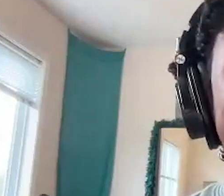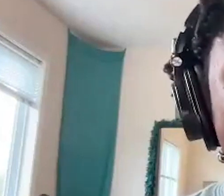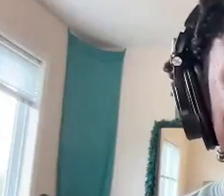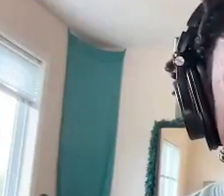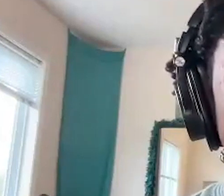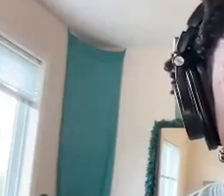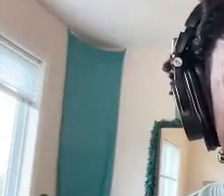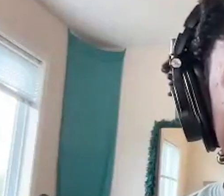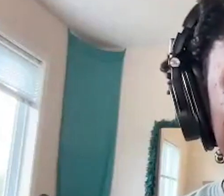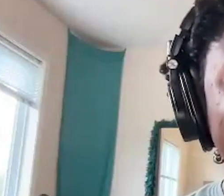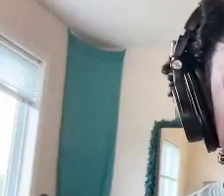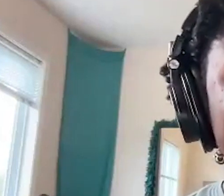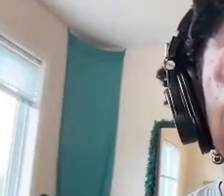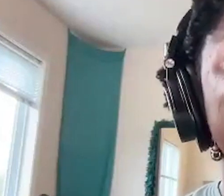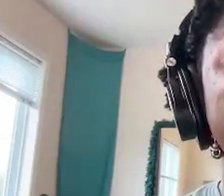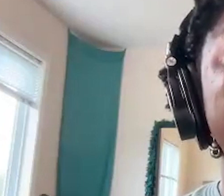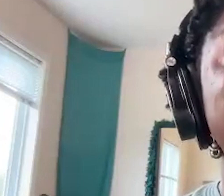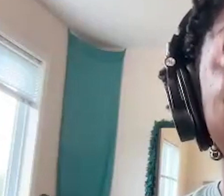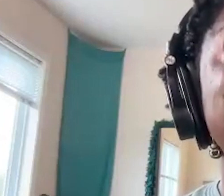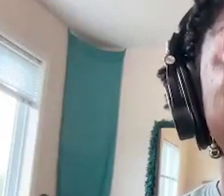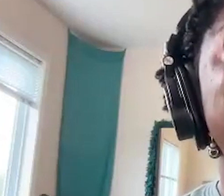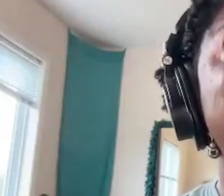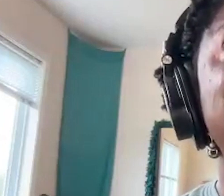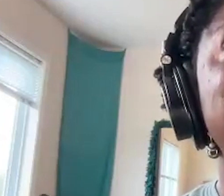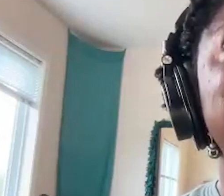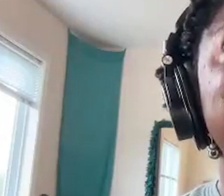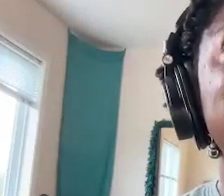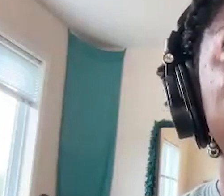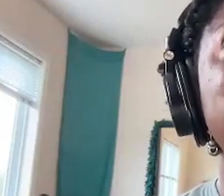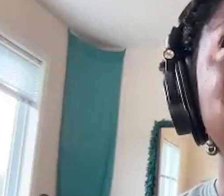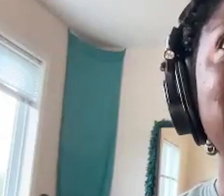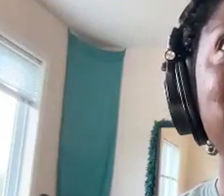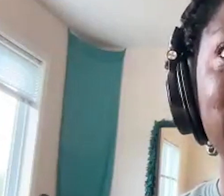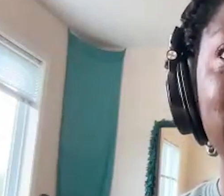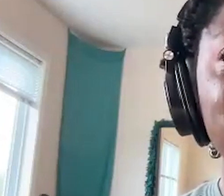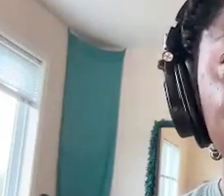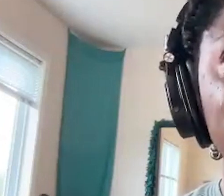this woman, who is also Black, came to, like, identify me as that. And